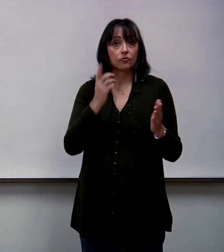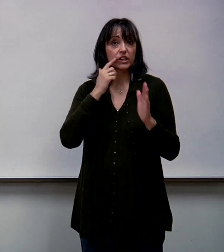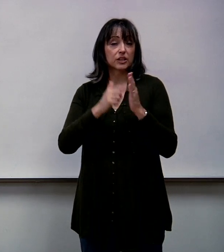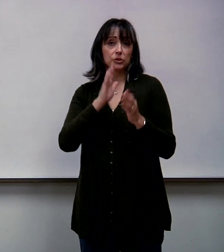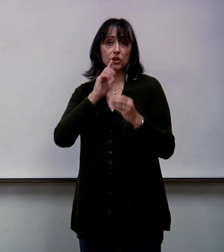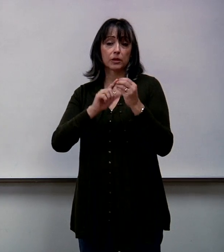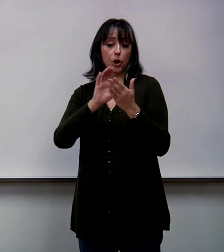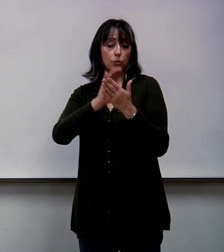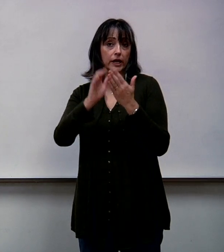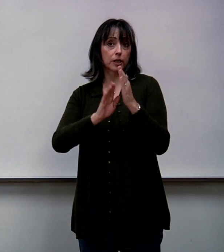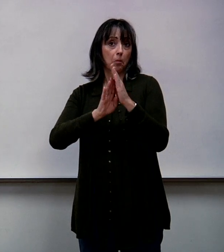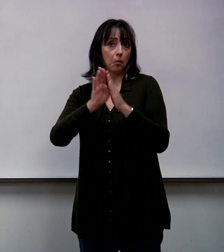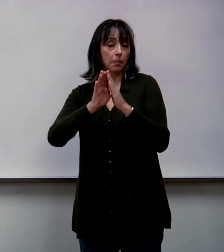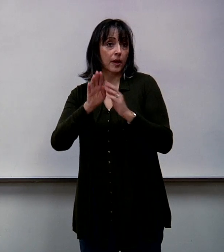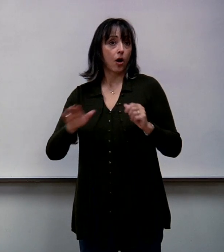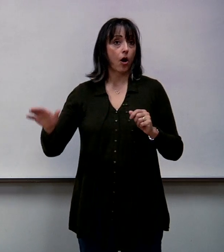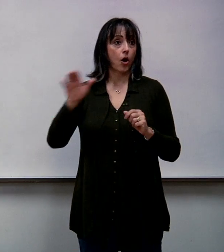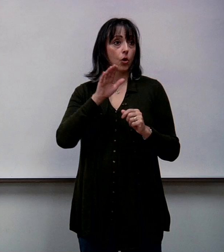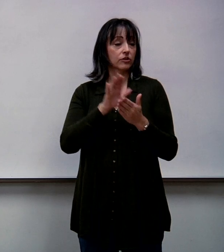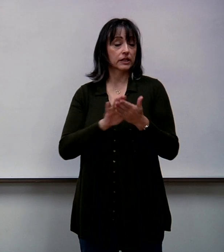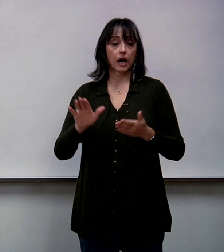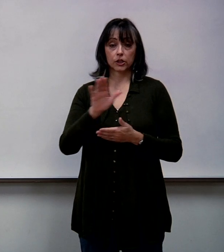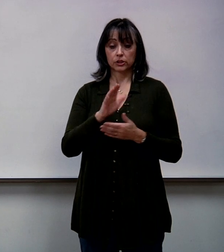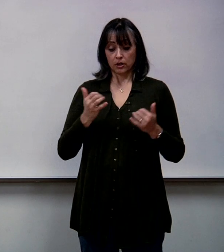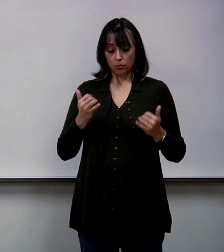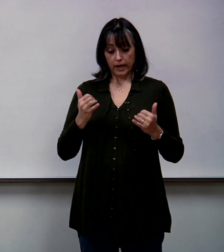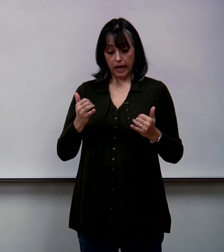Right now, this semester we're working on the RIT Strategic Plan.